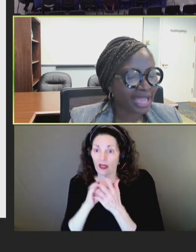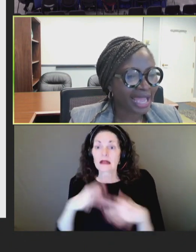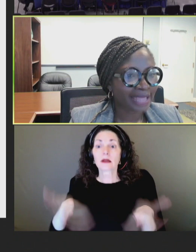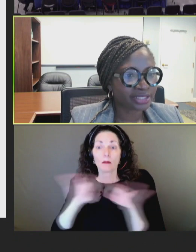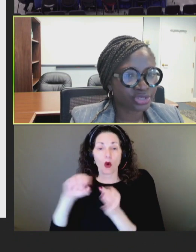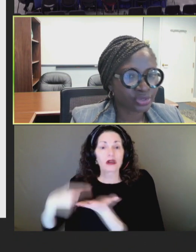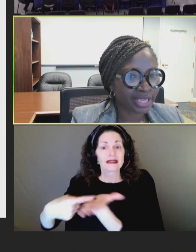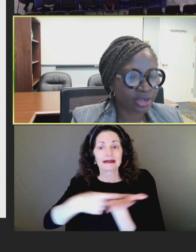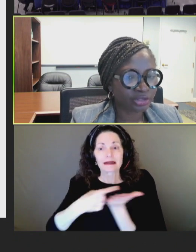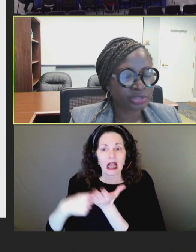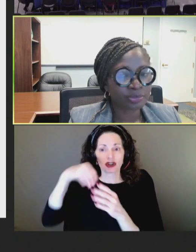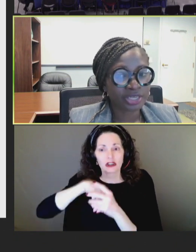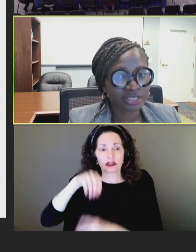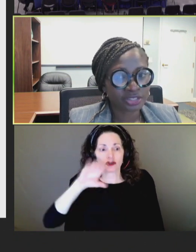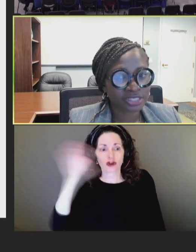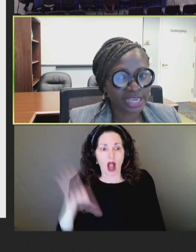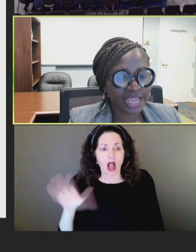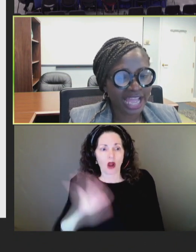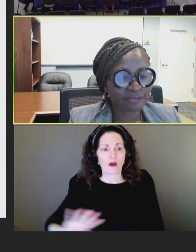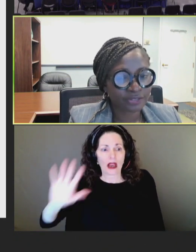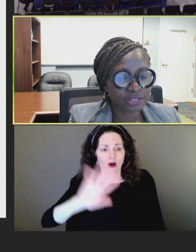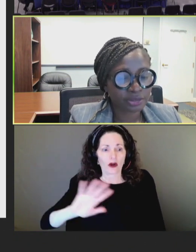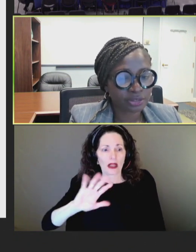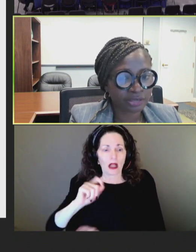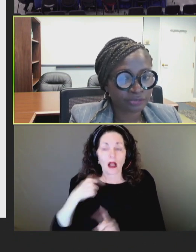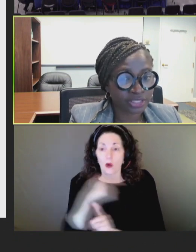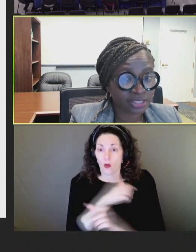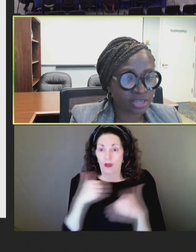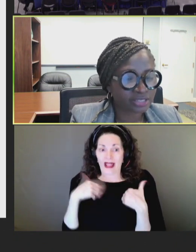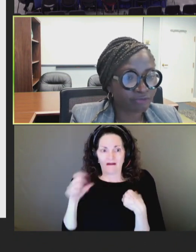We had, you know, like other speakers today have discussed,